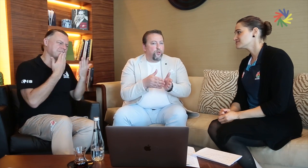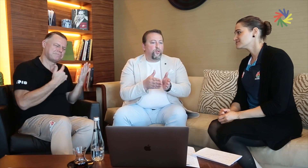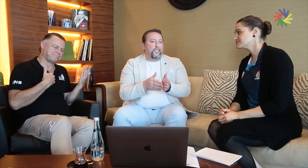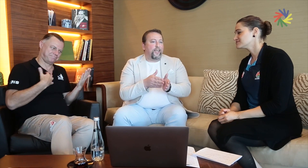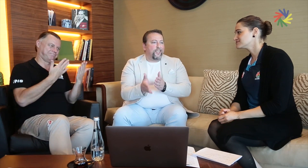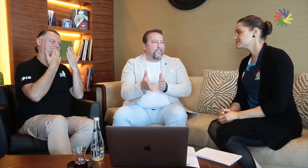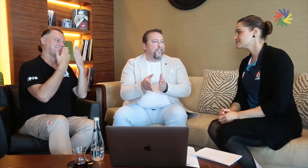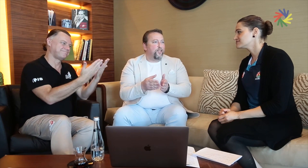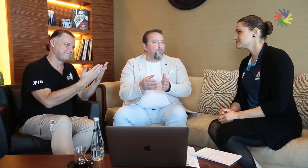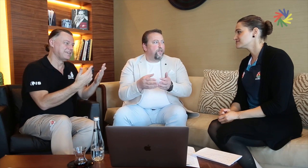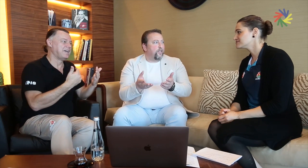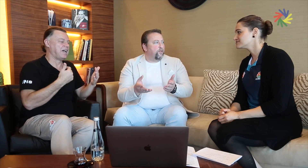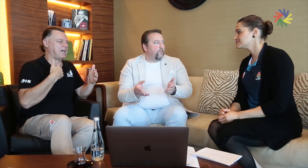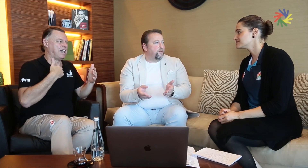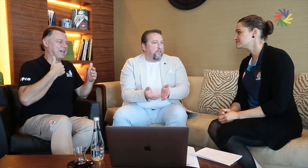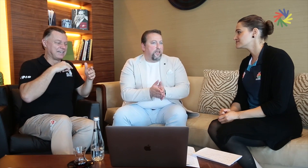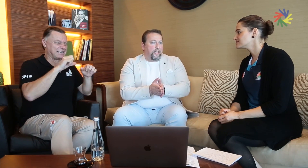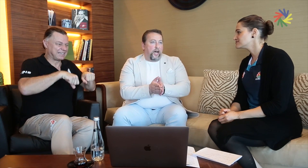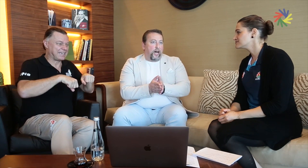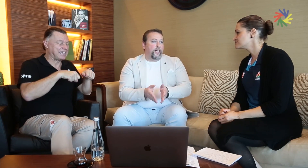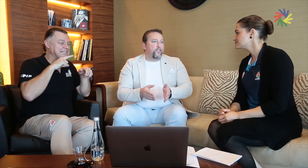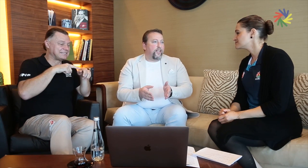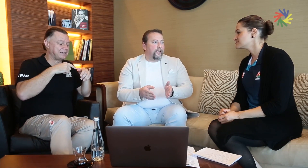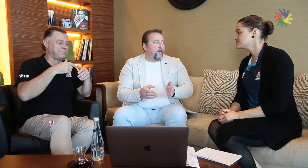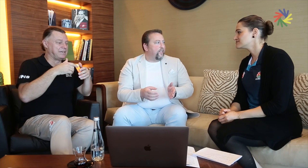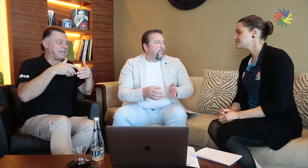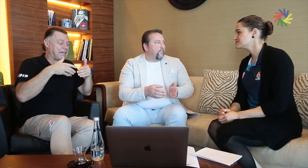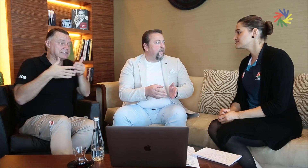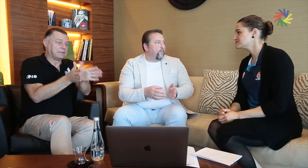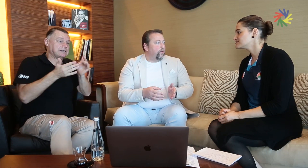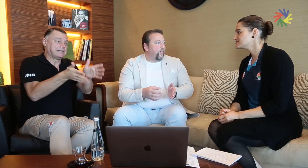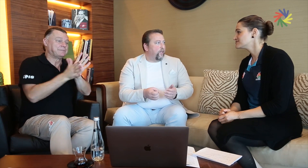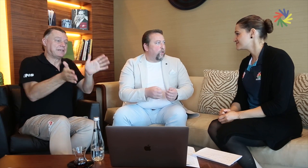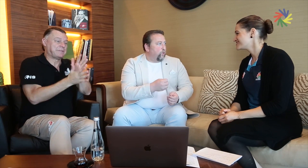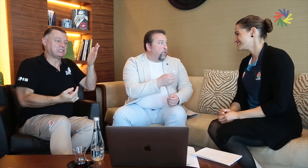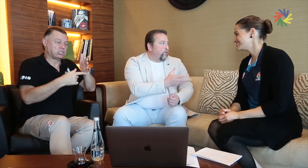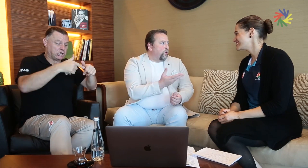No need to thank me. I could spend a lot of time explaining